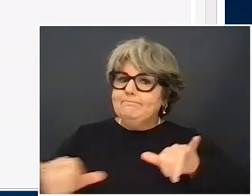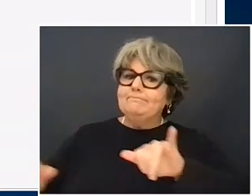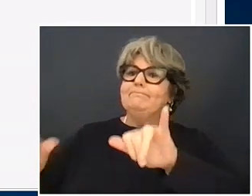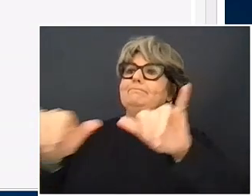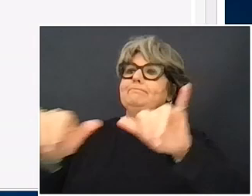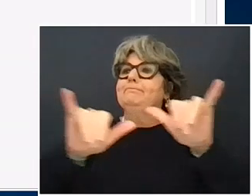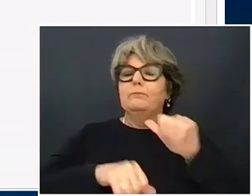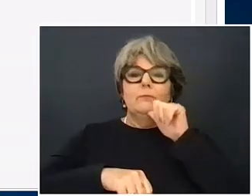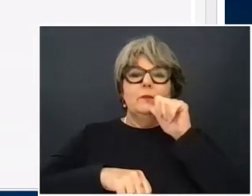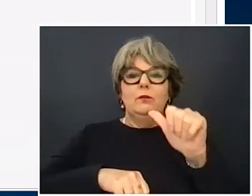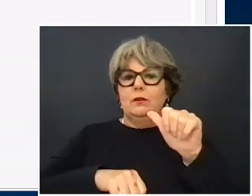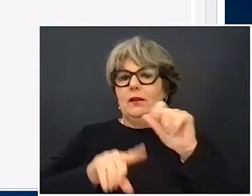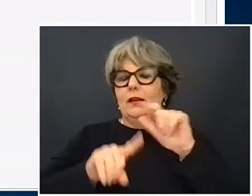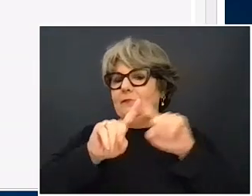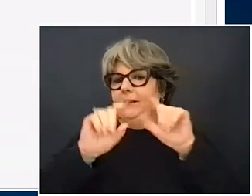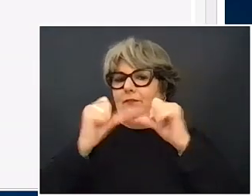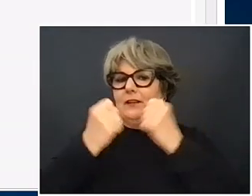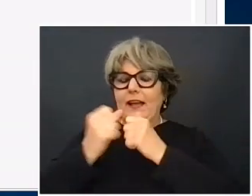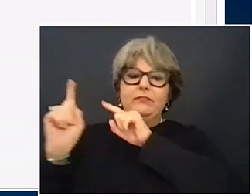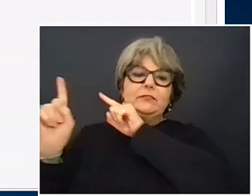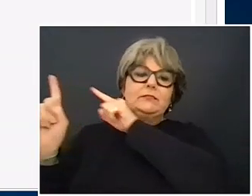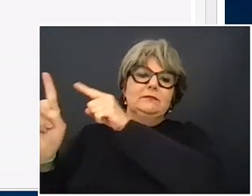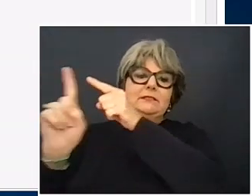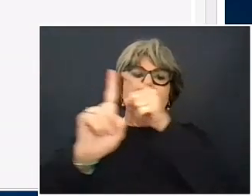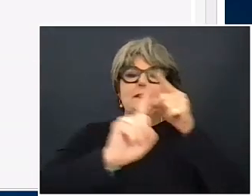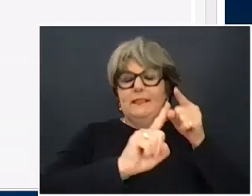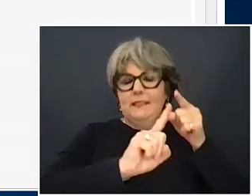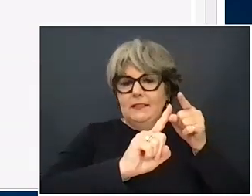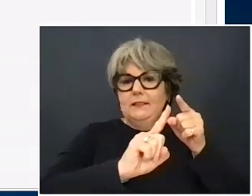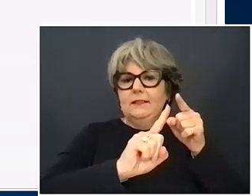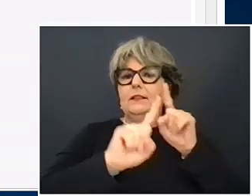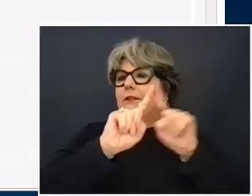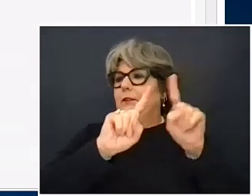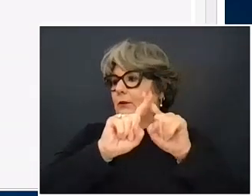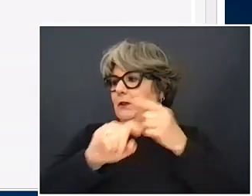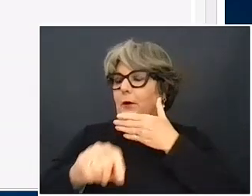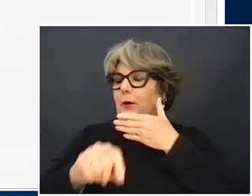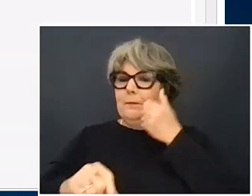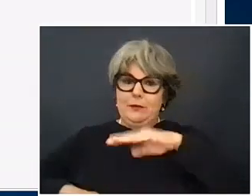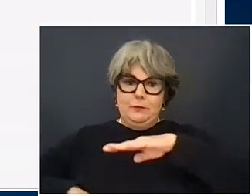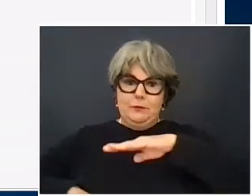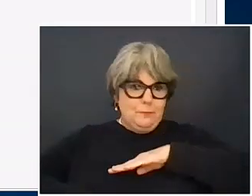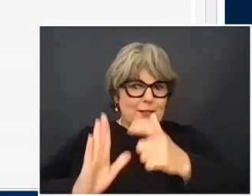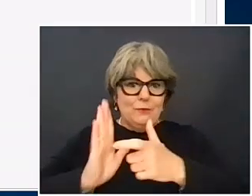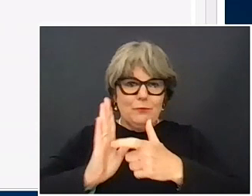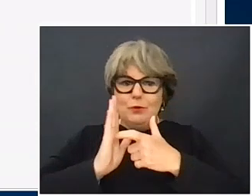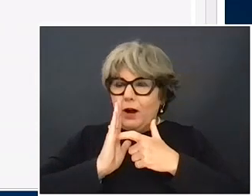agencies doing their best to meet this requirement if it went into effect, in a